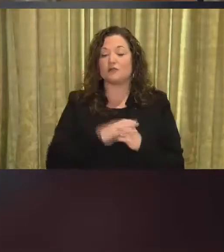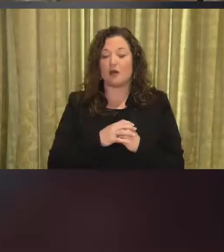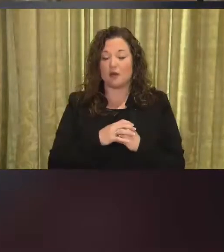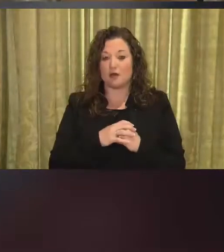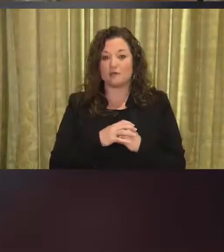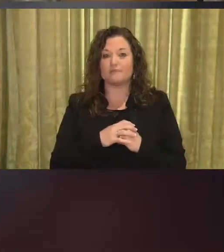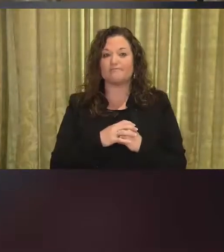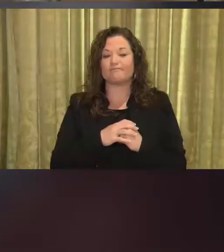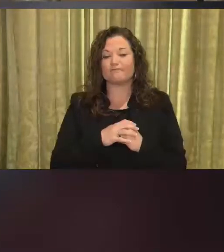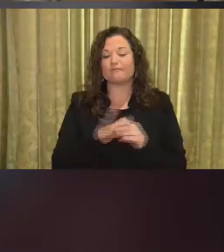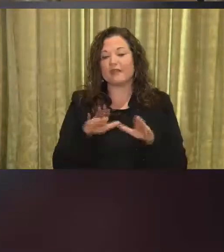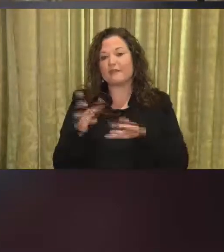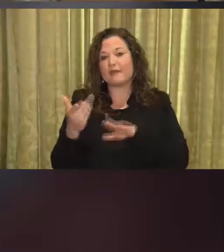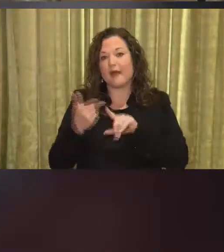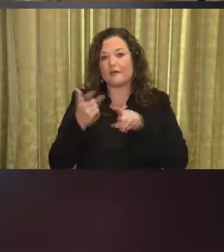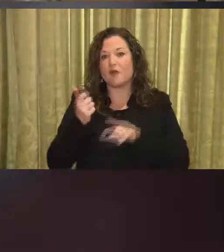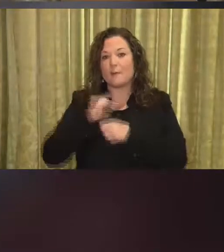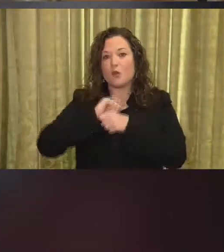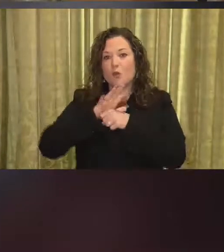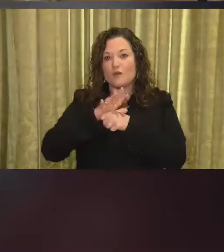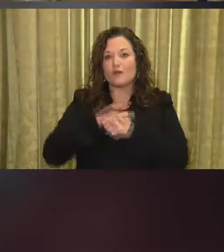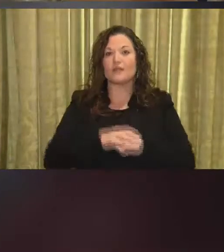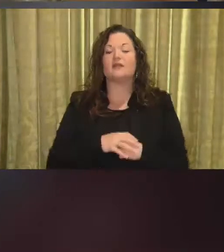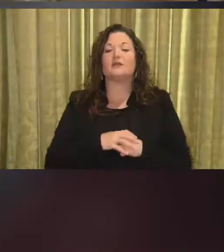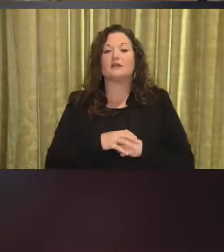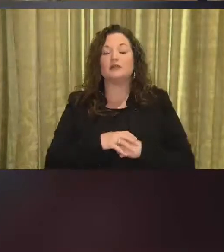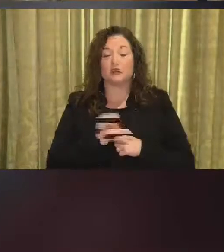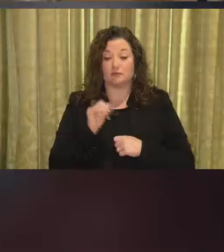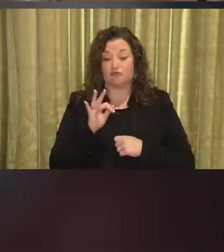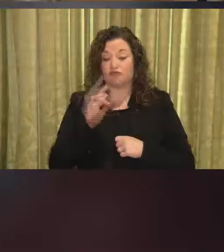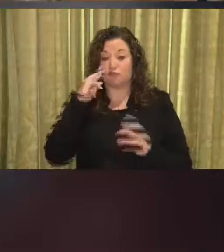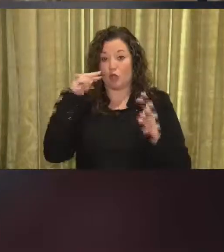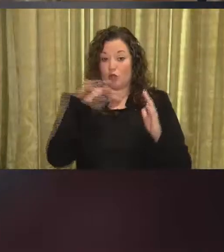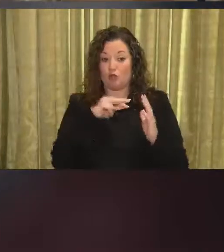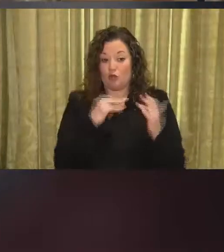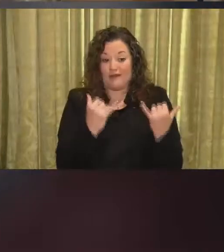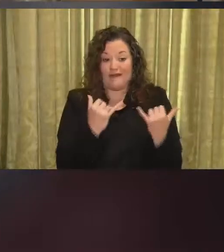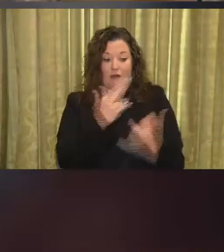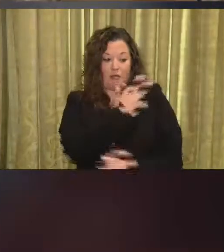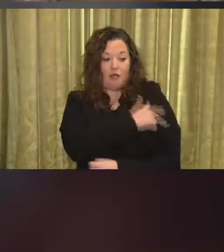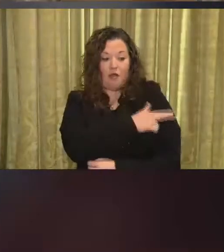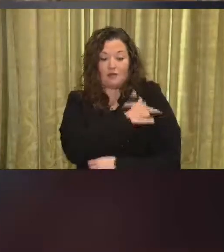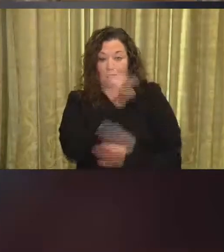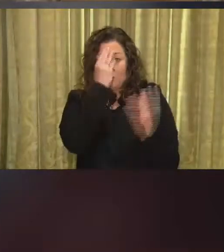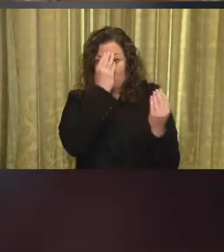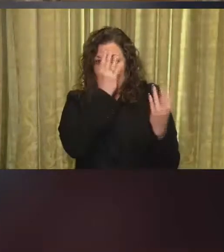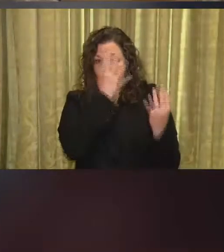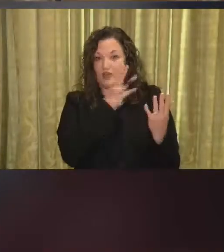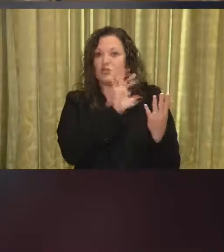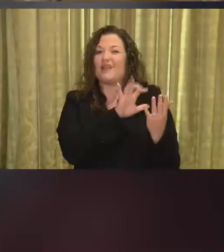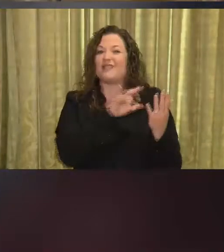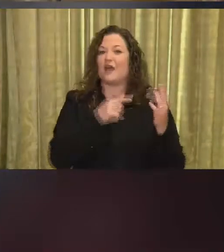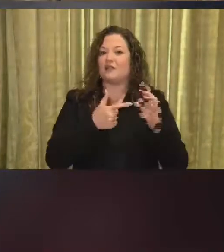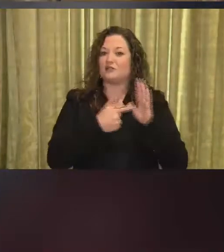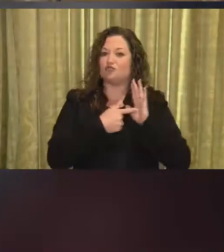If you look at the hospital data and of course that tells the largest story.